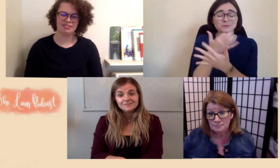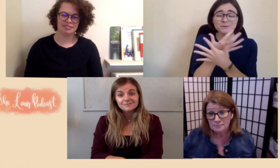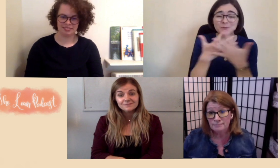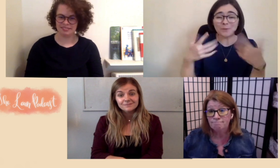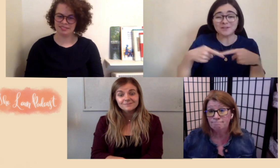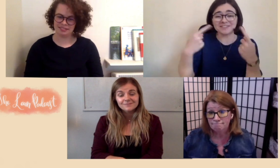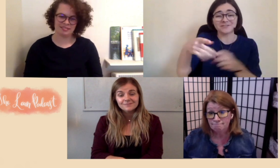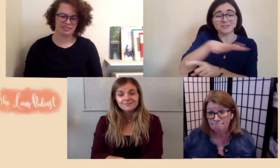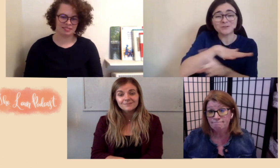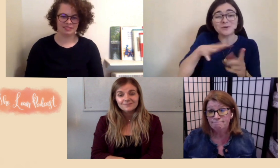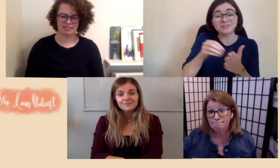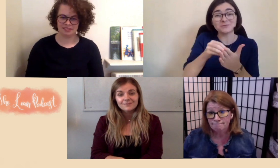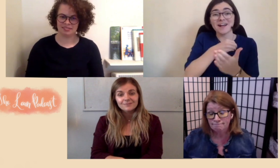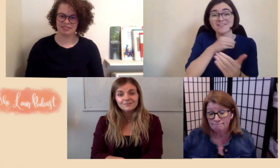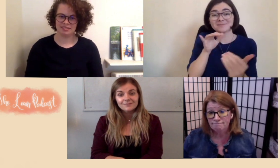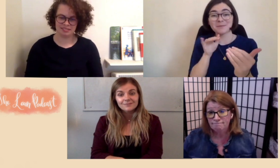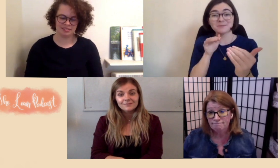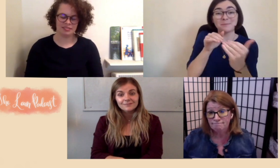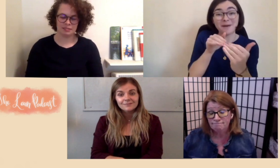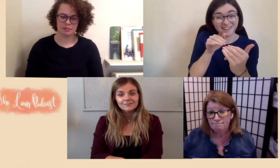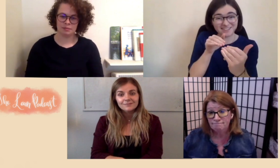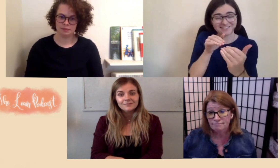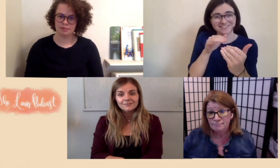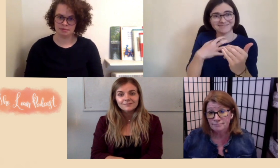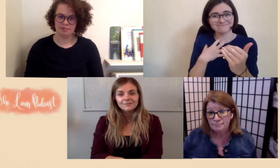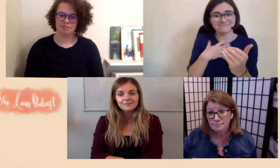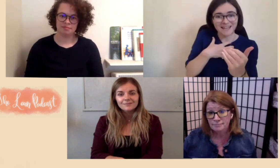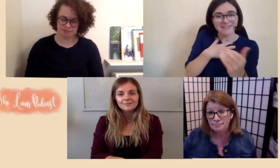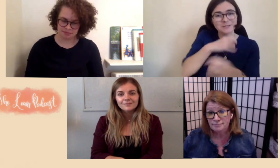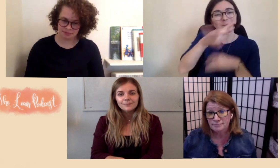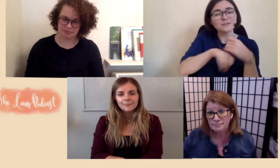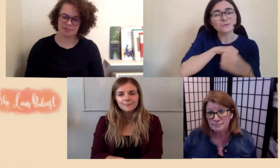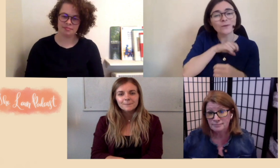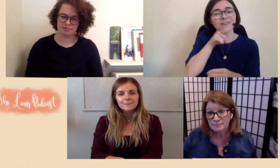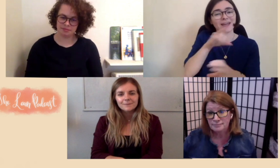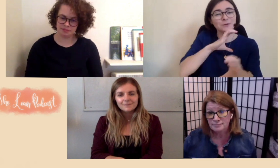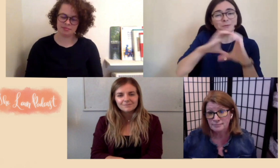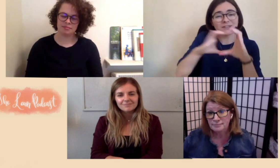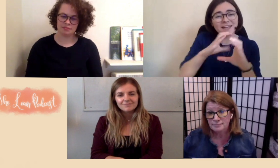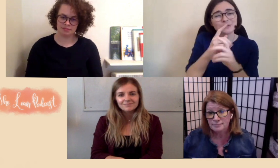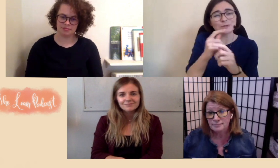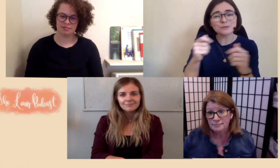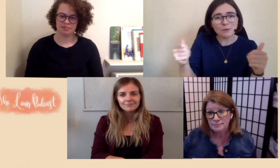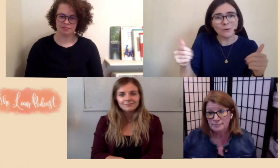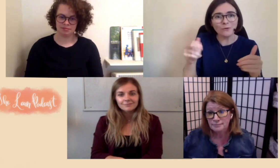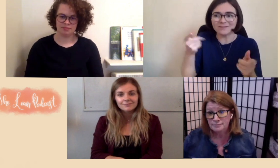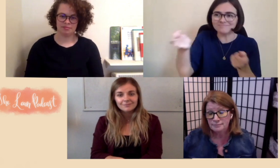is smooth and everything happens. So I suppose, if you think about it that way, if you just think of things switching to online